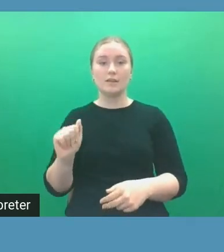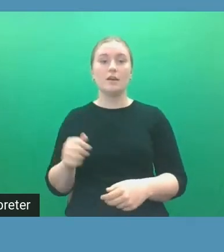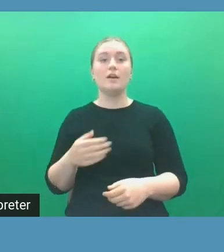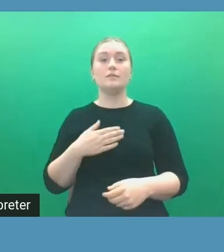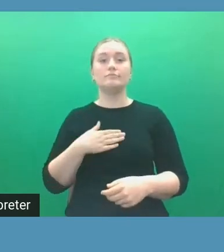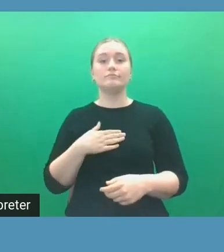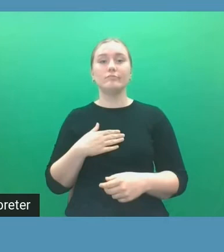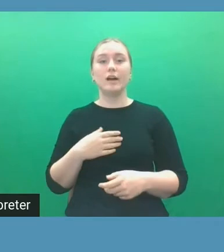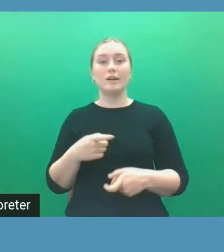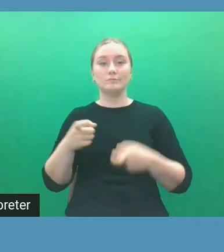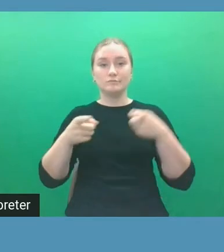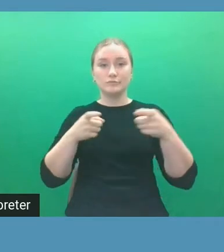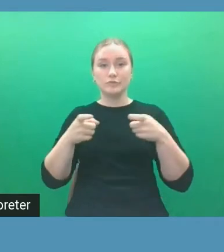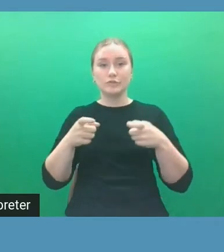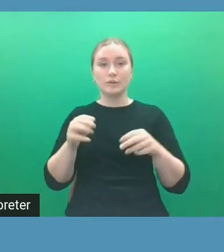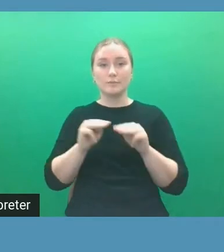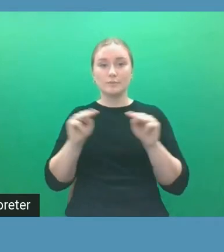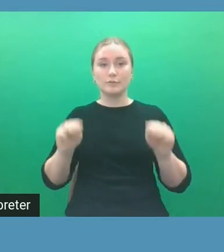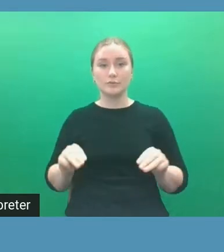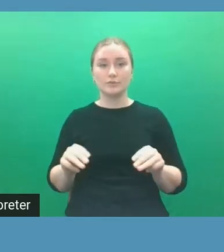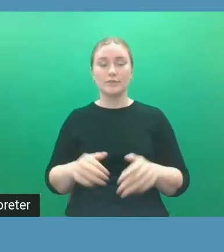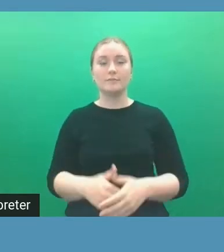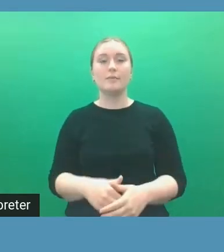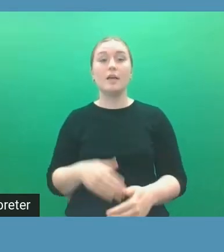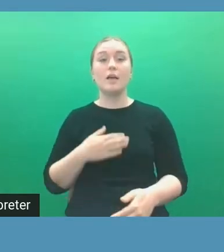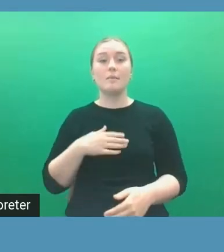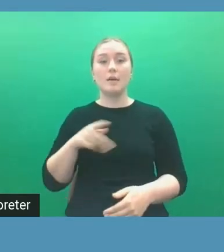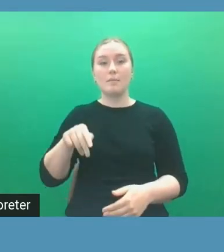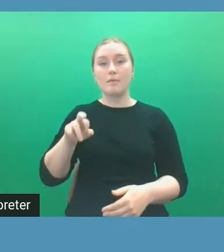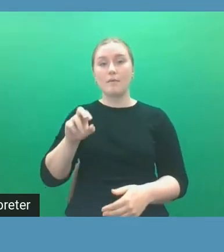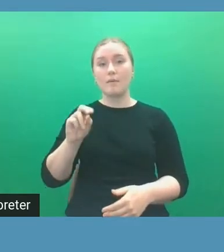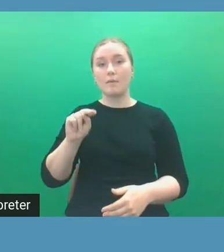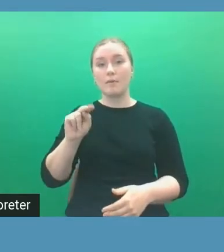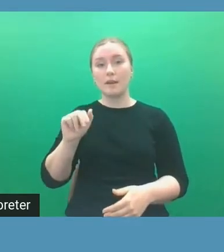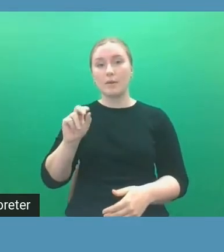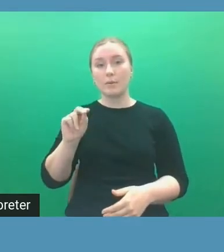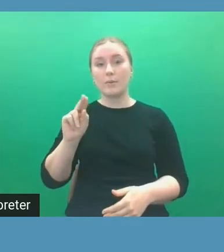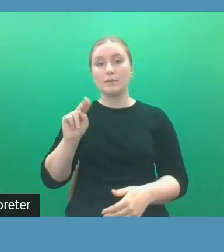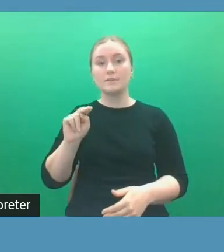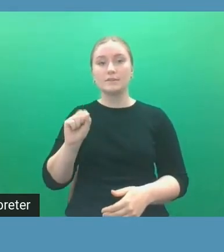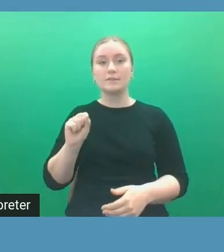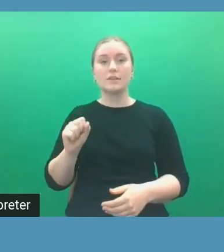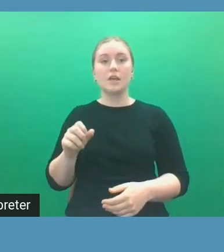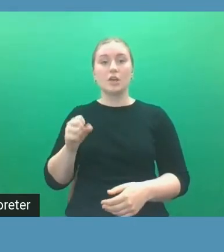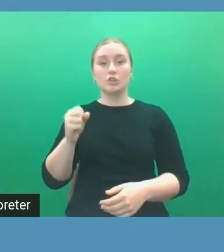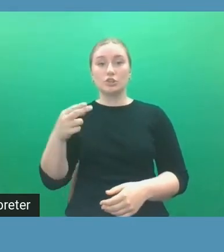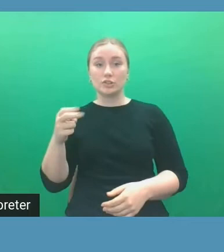My pronouns are she/her. I'm a light-skinned white female with shoulder-length reddish-brown